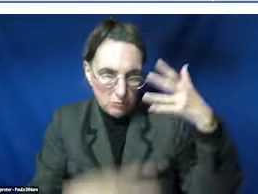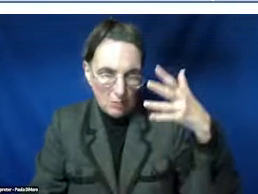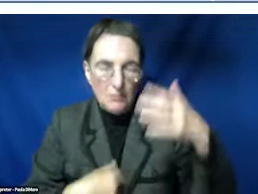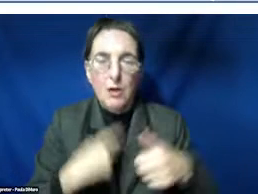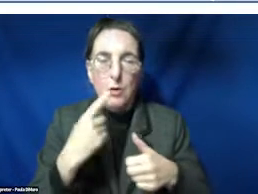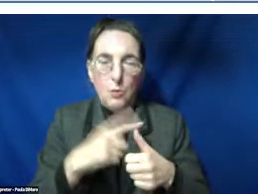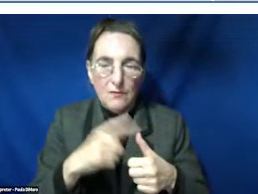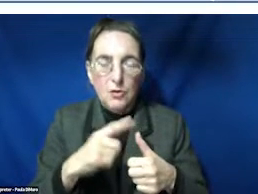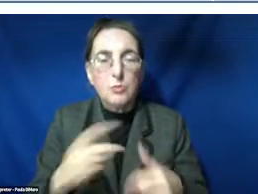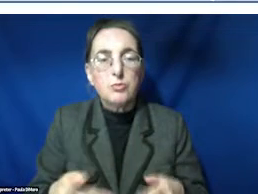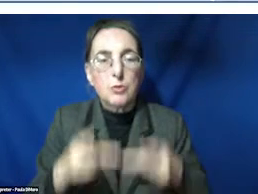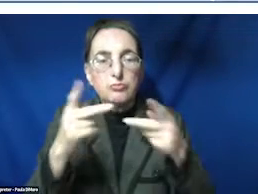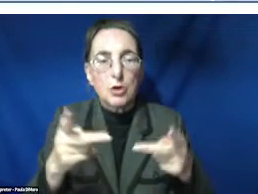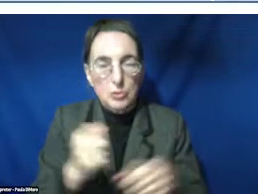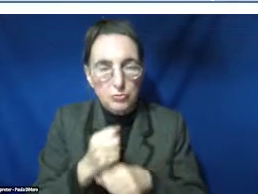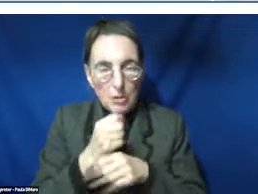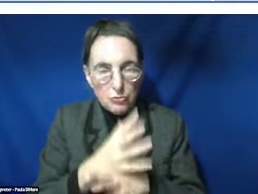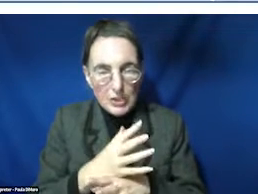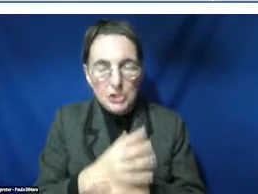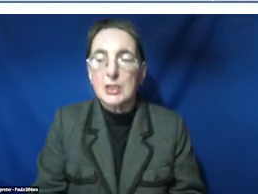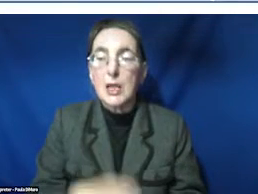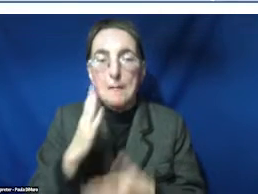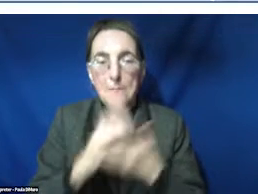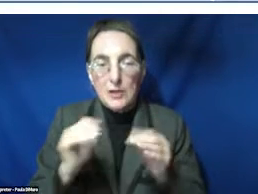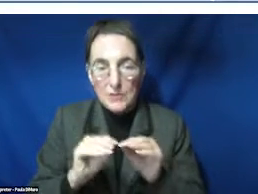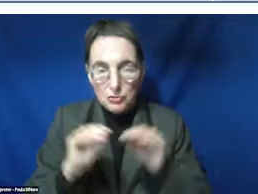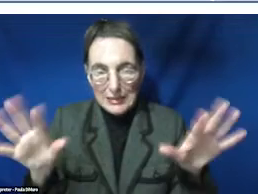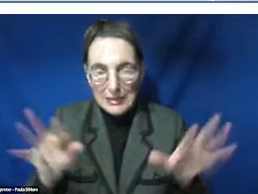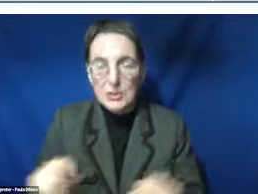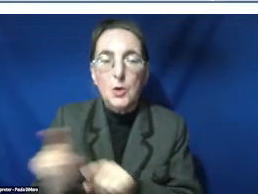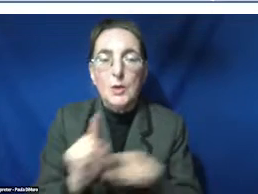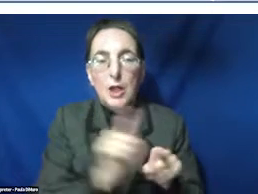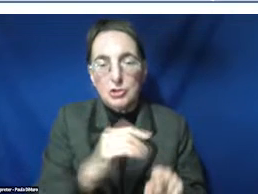But as part of this release, we also added a demo site for the supplemental features.